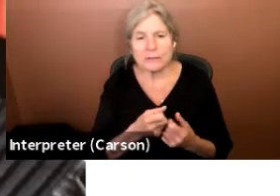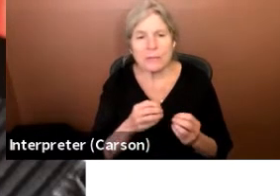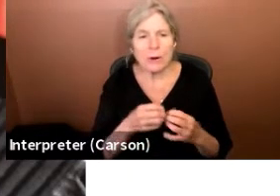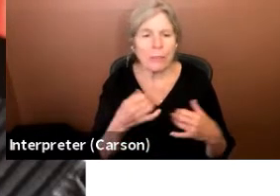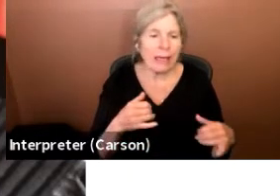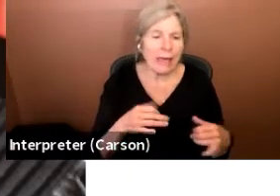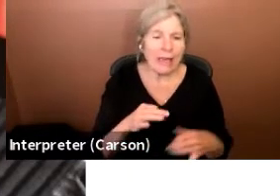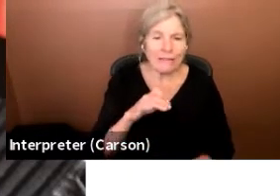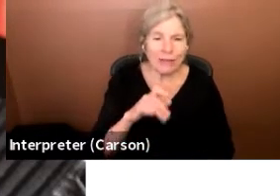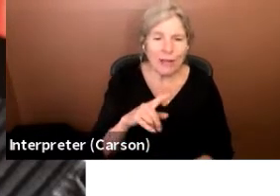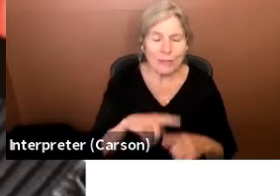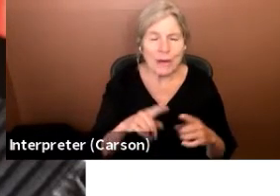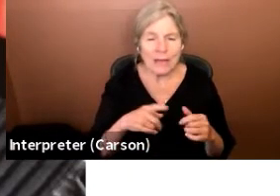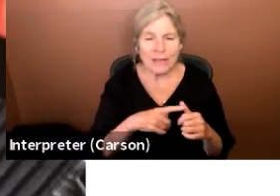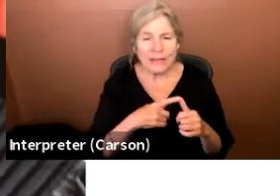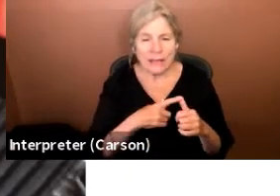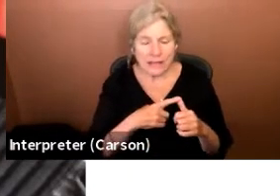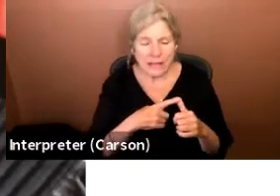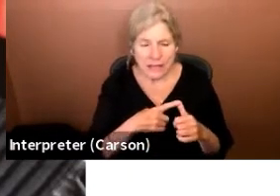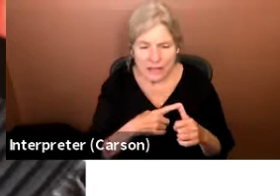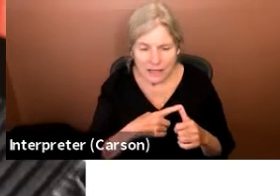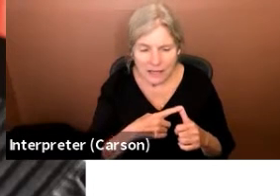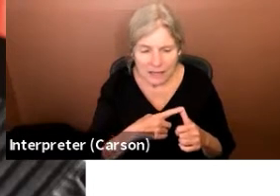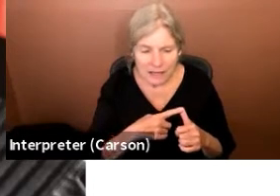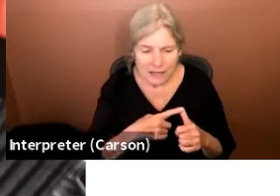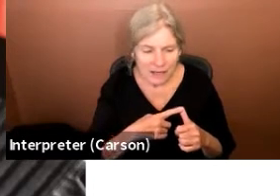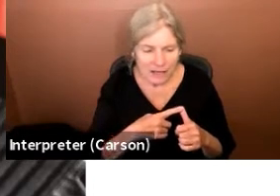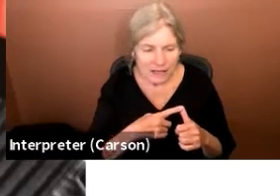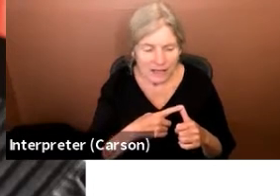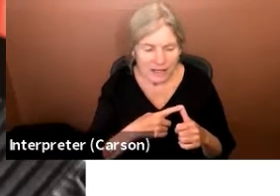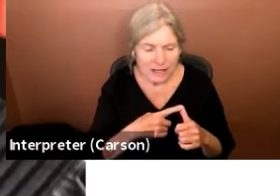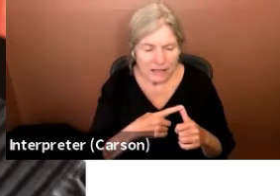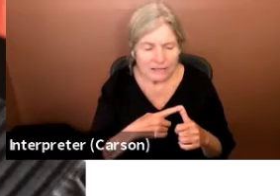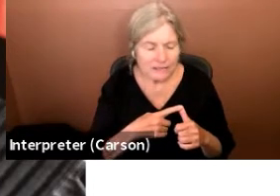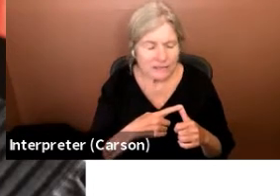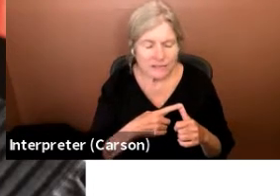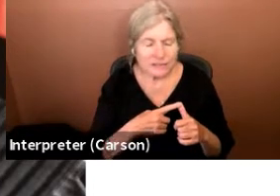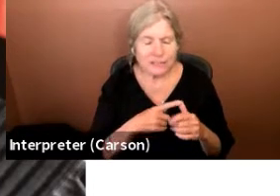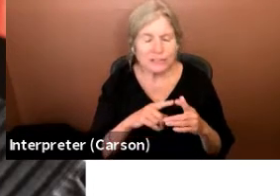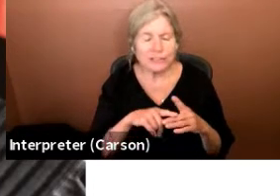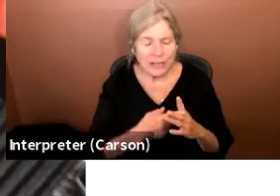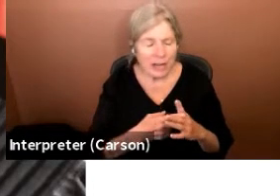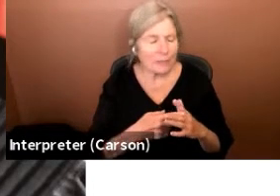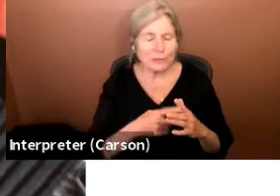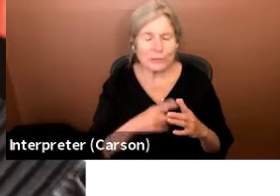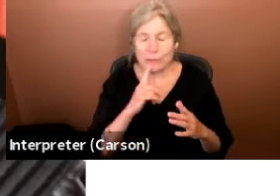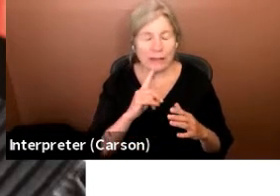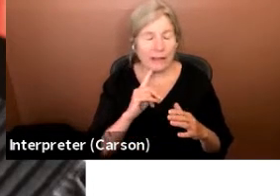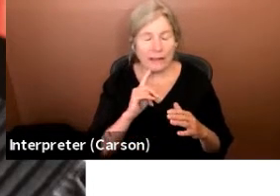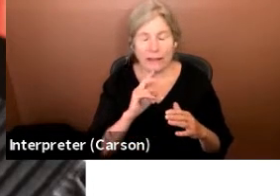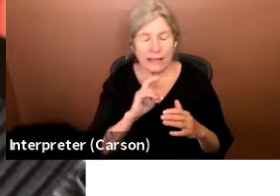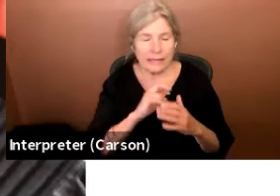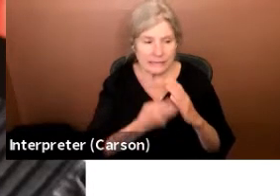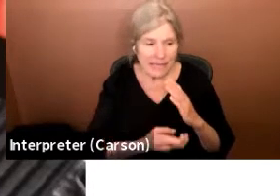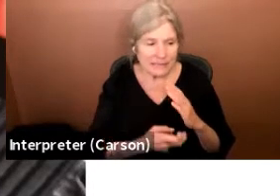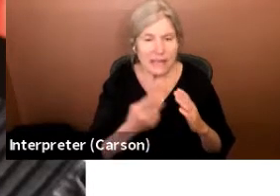But the initial was quite intense. And last year I moved the project from laser